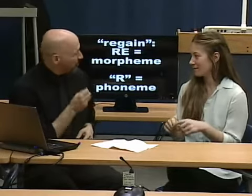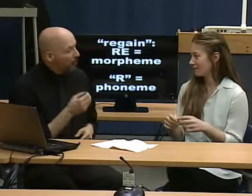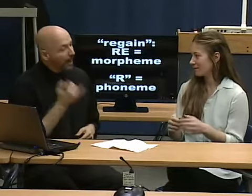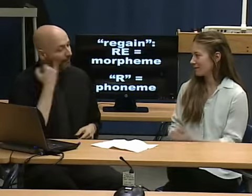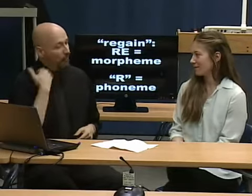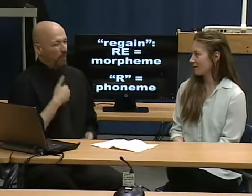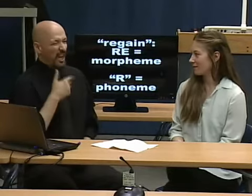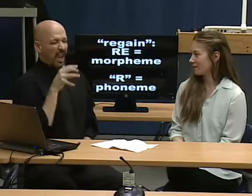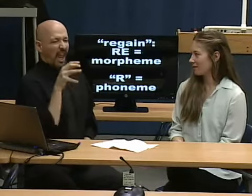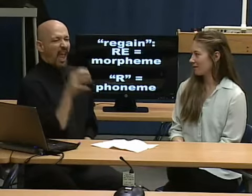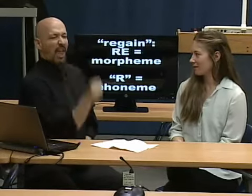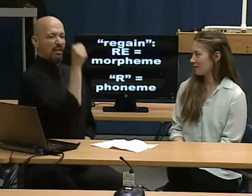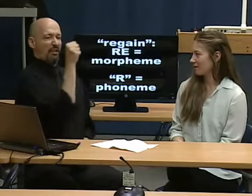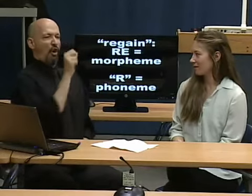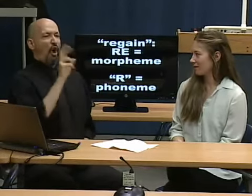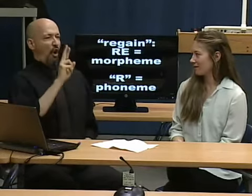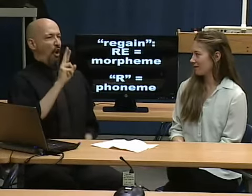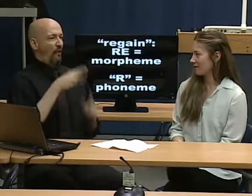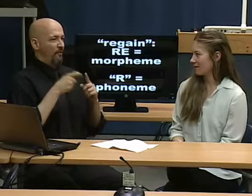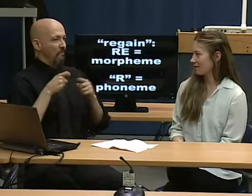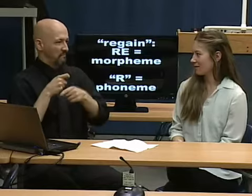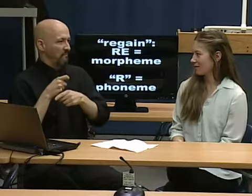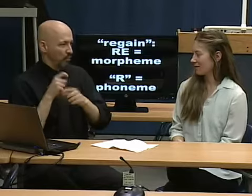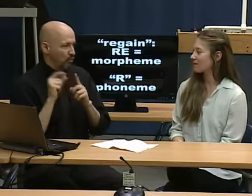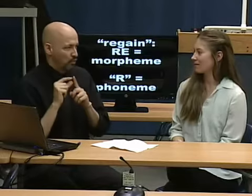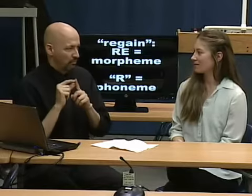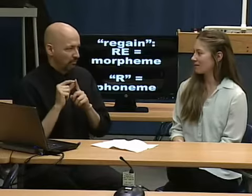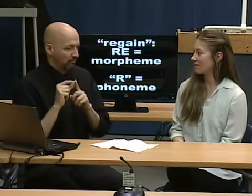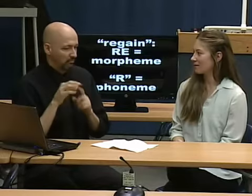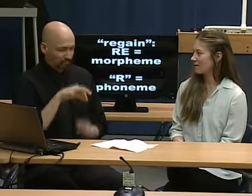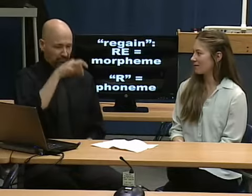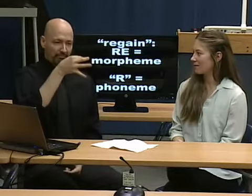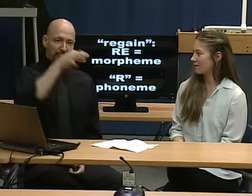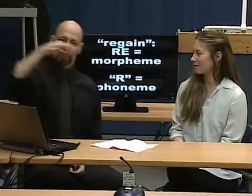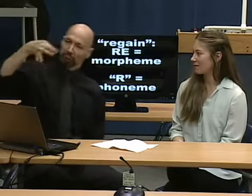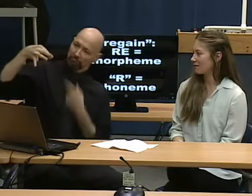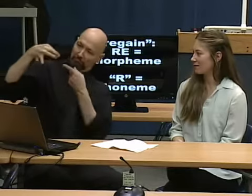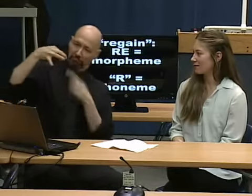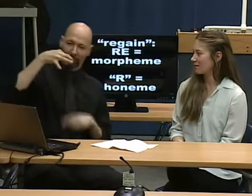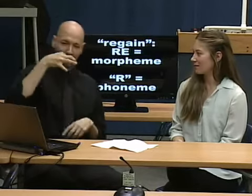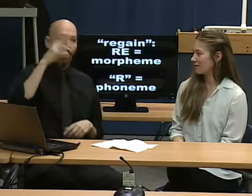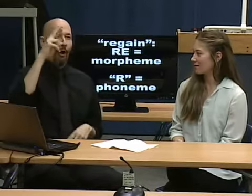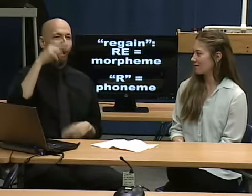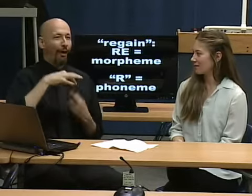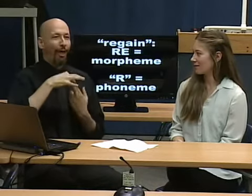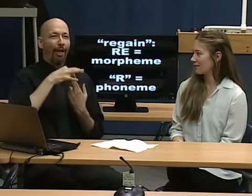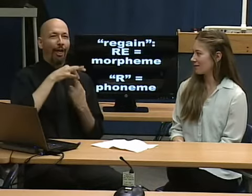Right. If I grab just "R" from this word, look here! An R!